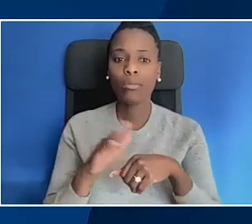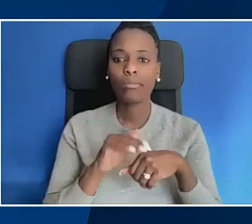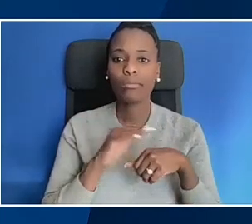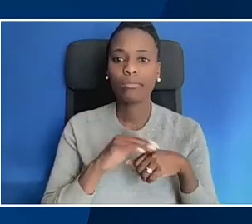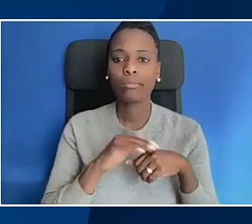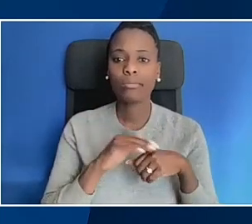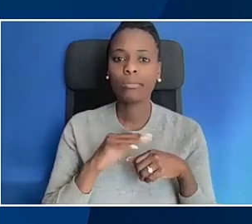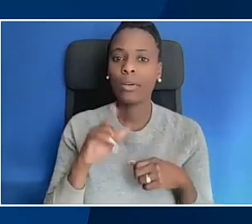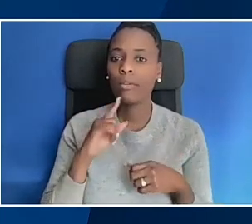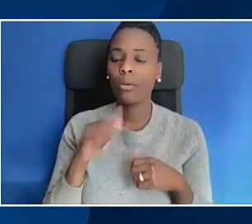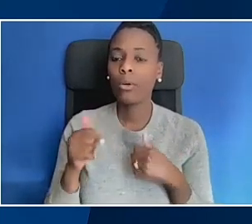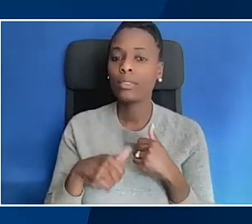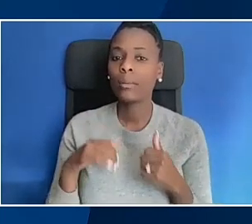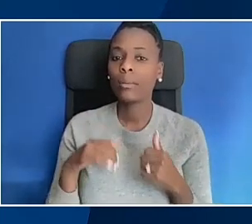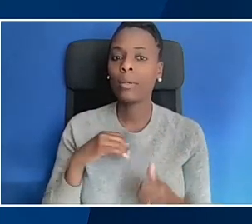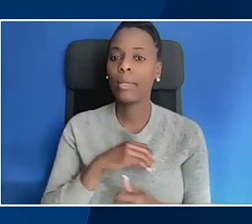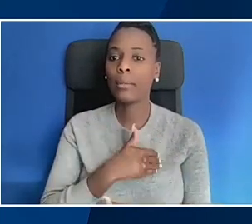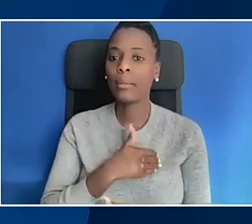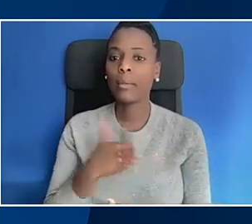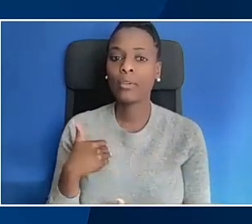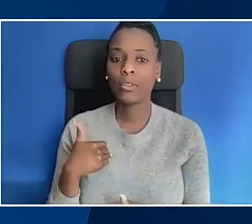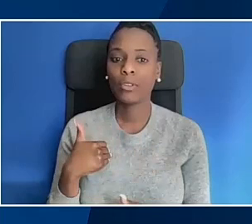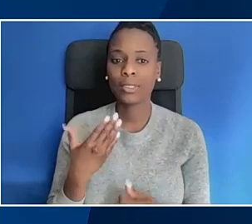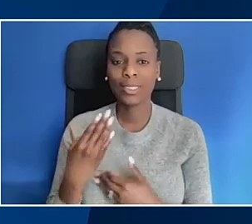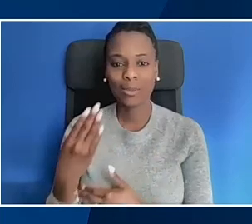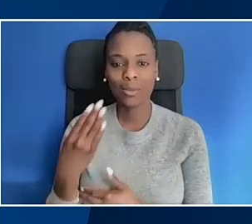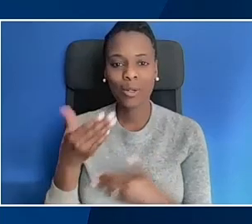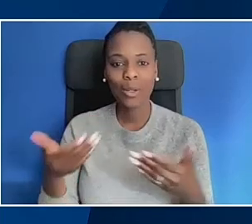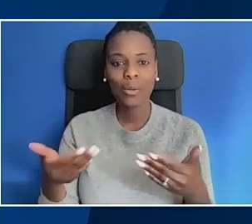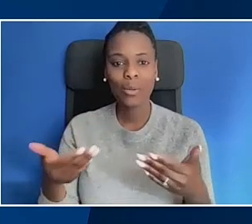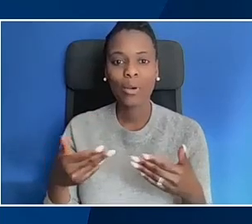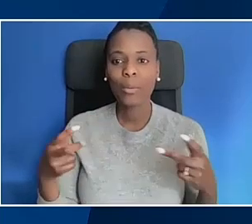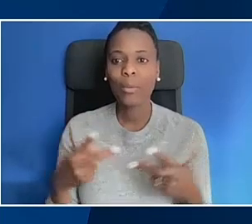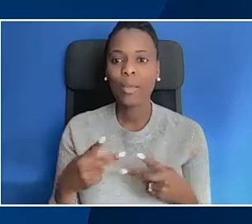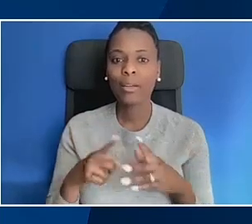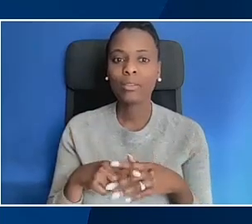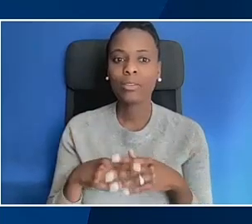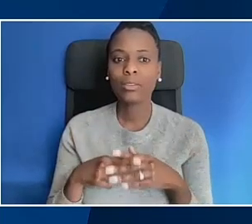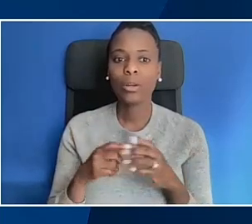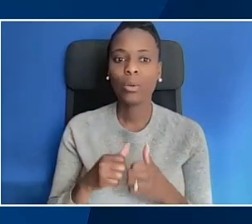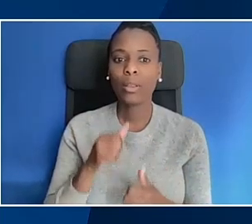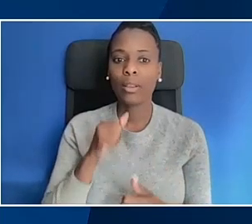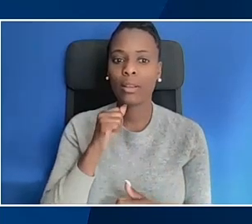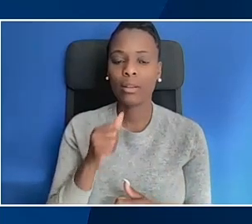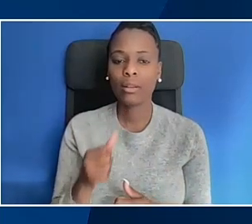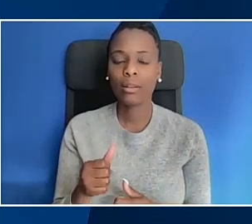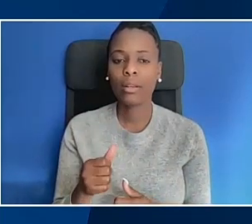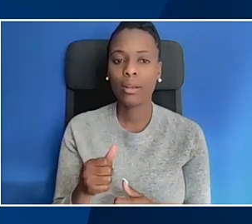Good morning and welcome back. I will begin with our Non-Federal